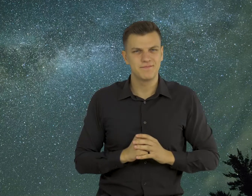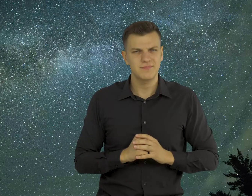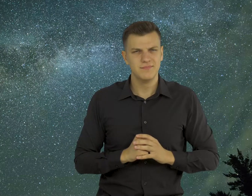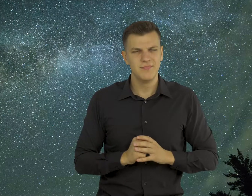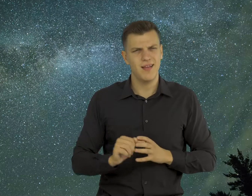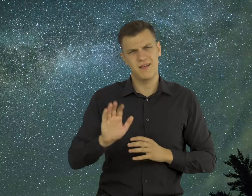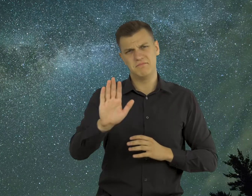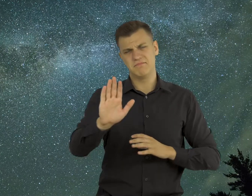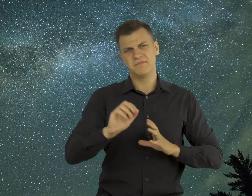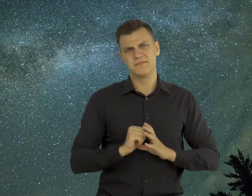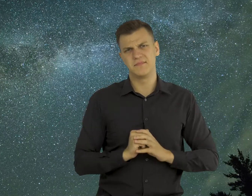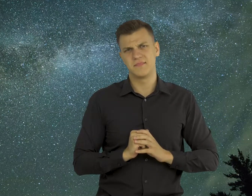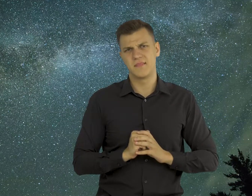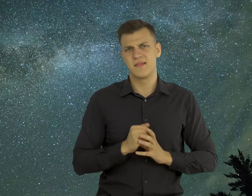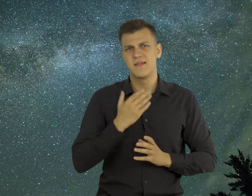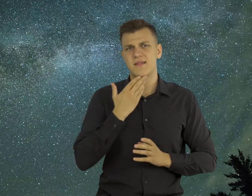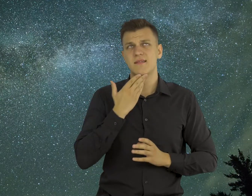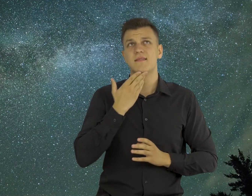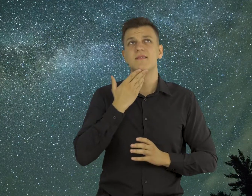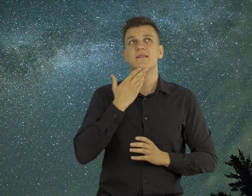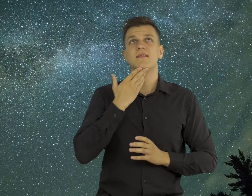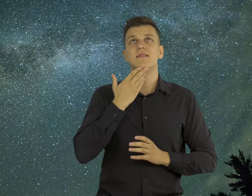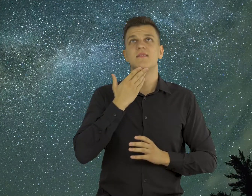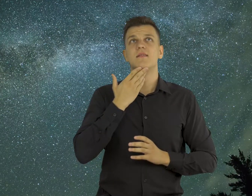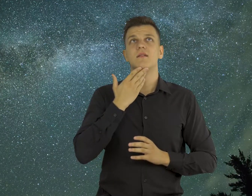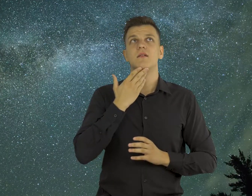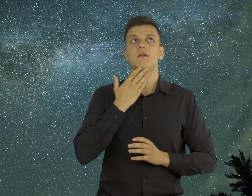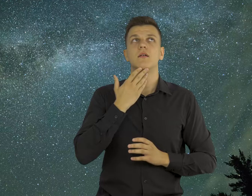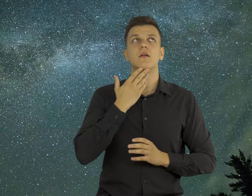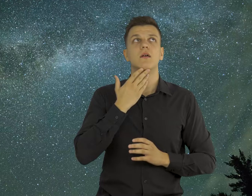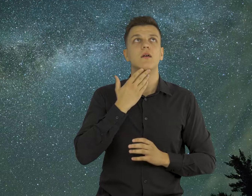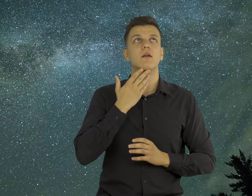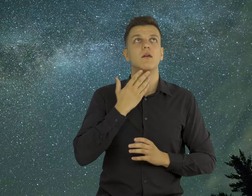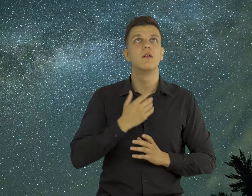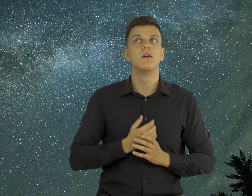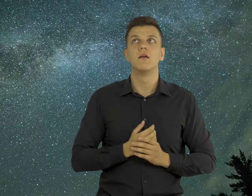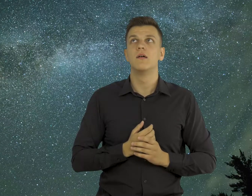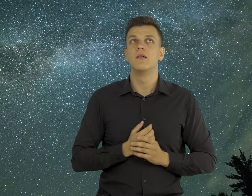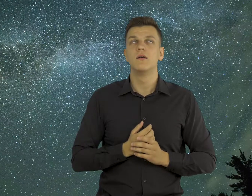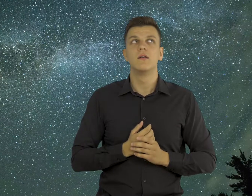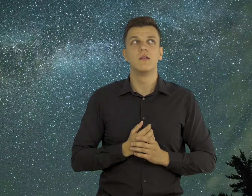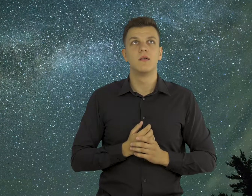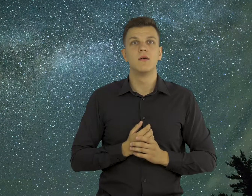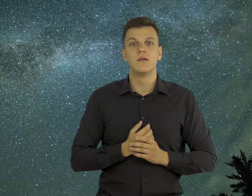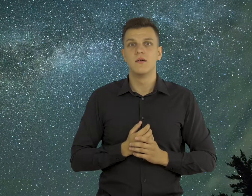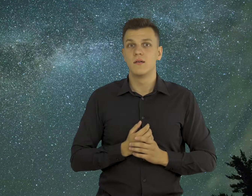And now you look up to the sky. What do you see?